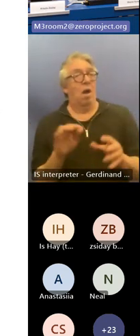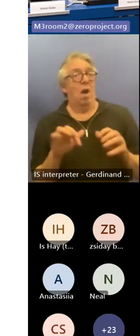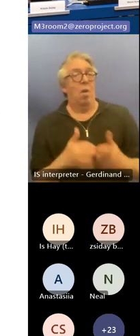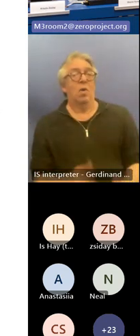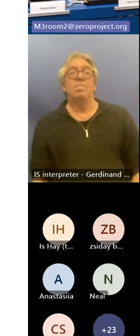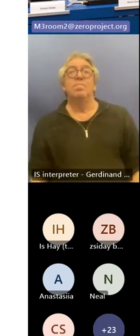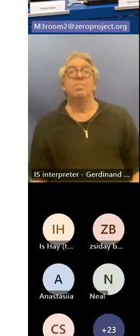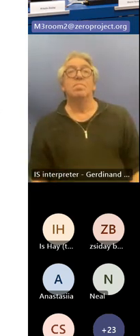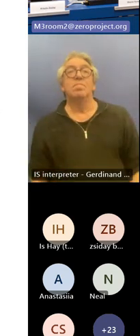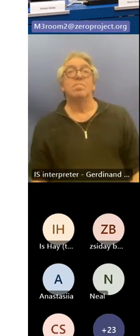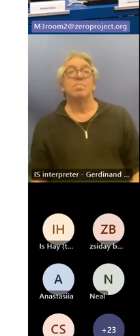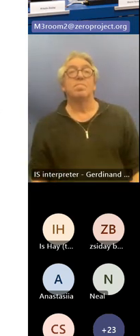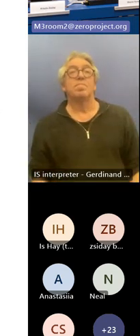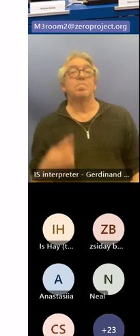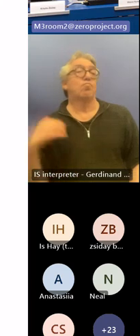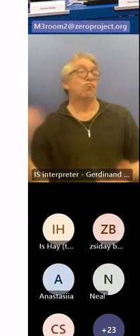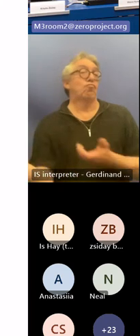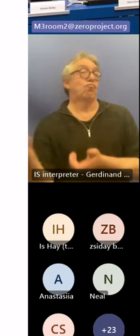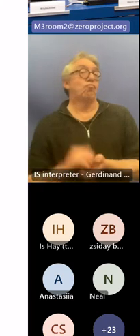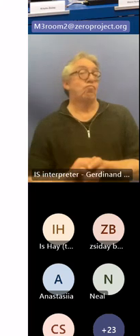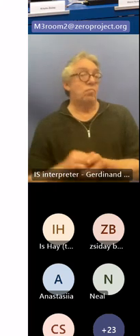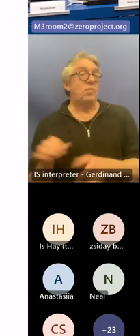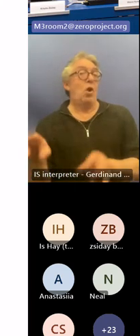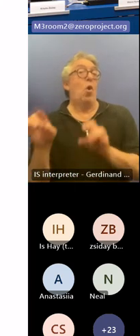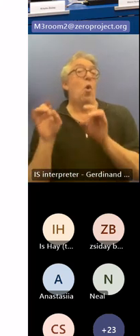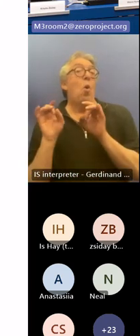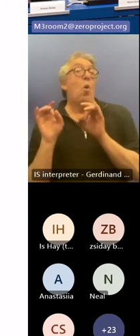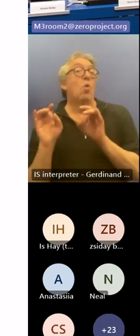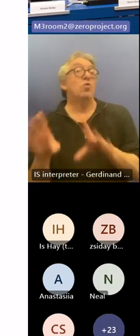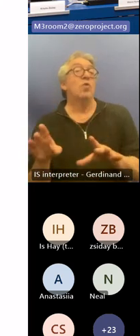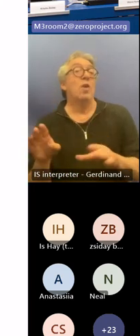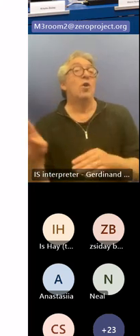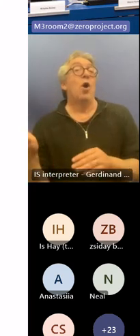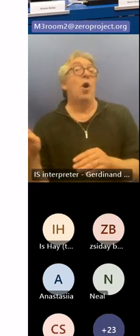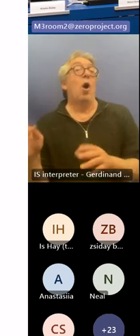have partnered with the industry-leading Inst of company directors and they are the largest direct